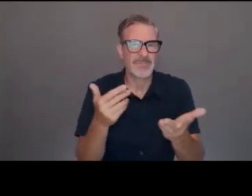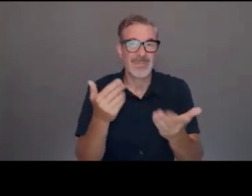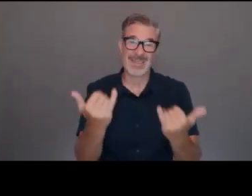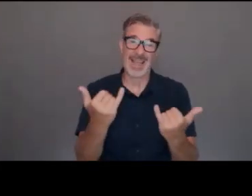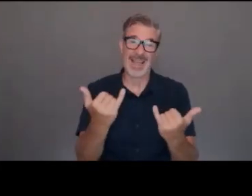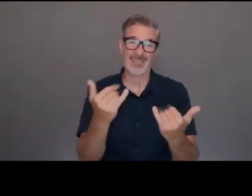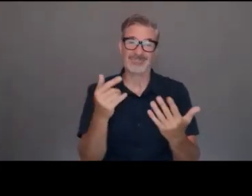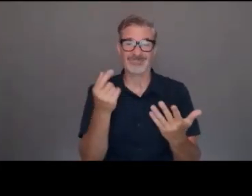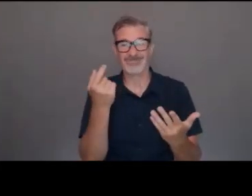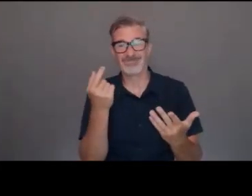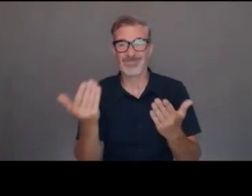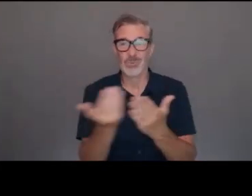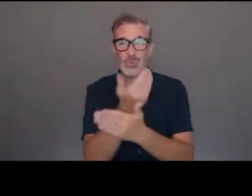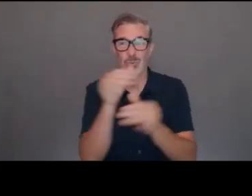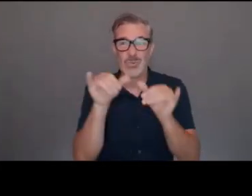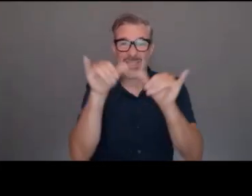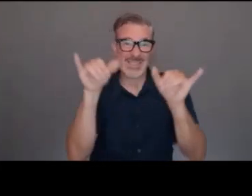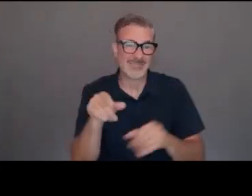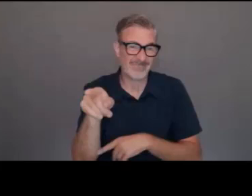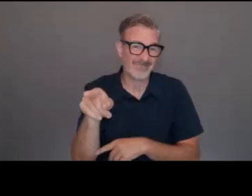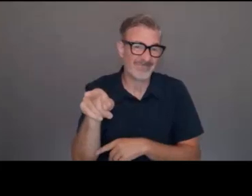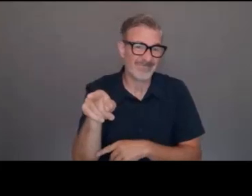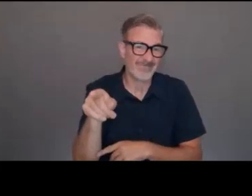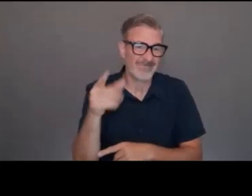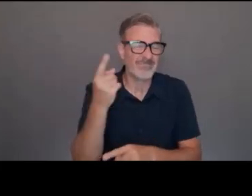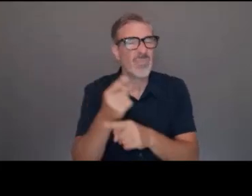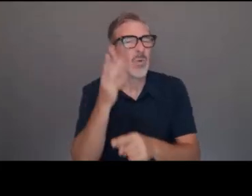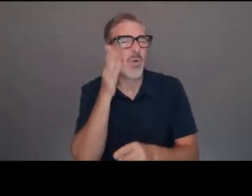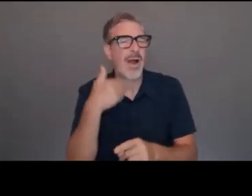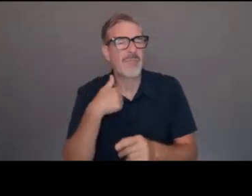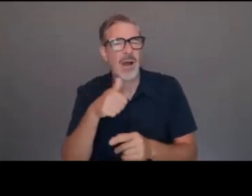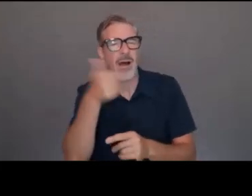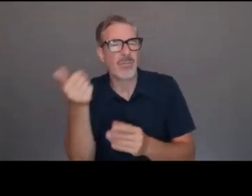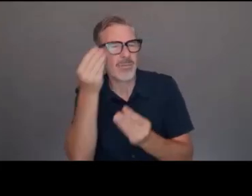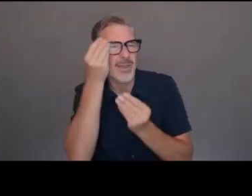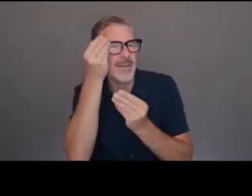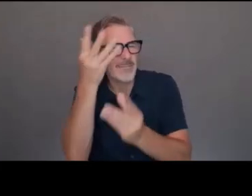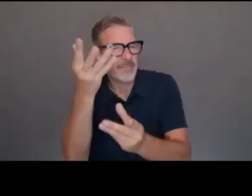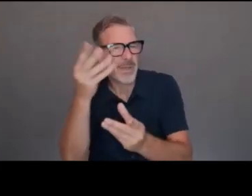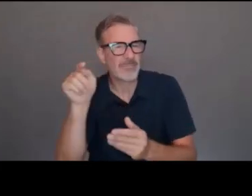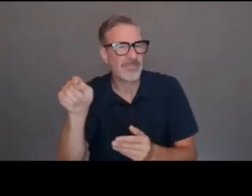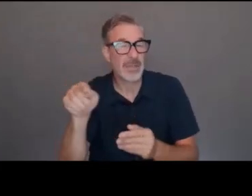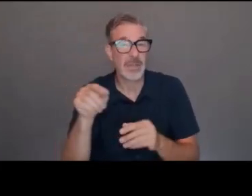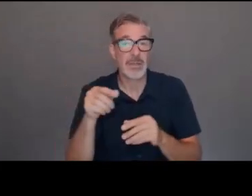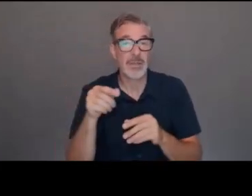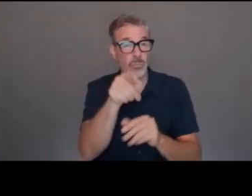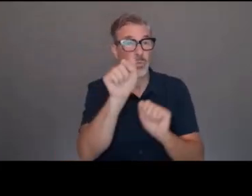so you can find the latest information there and, of course, if you sign up to Canada Council's mailing list.